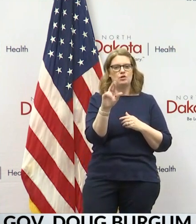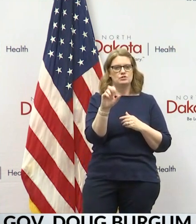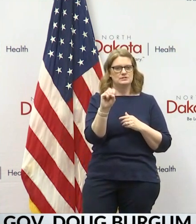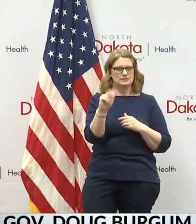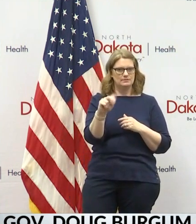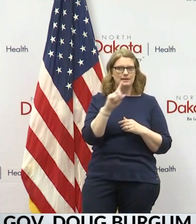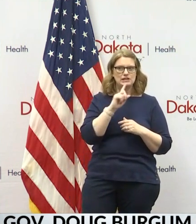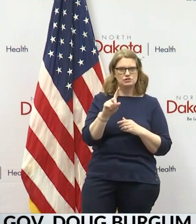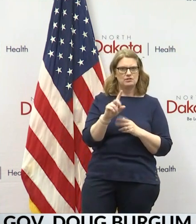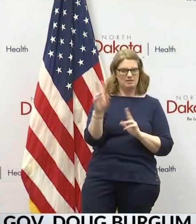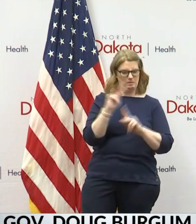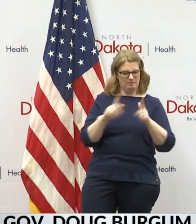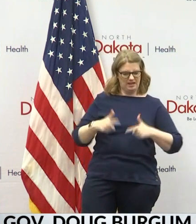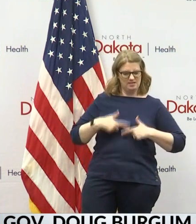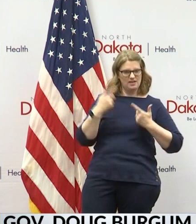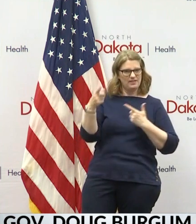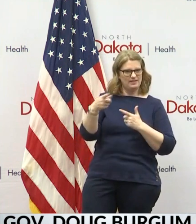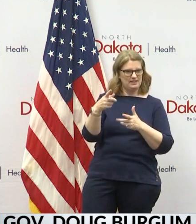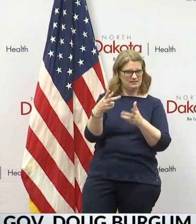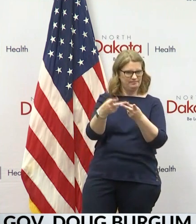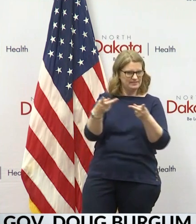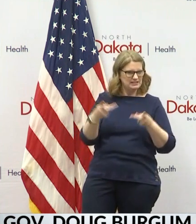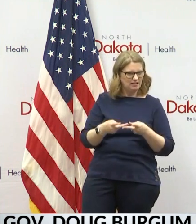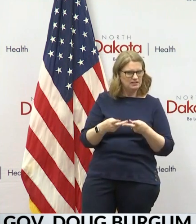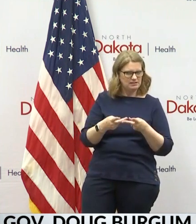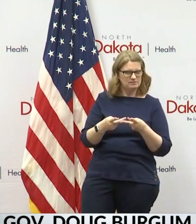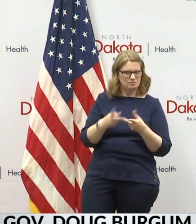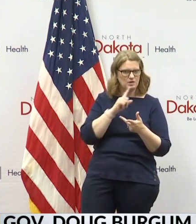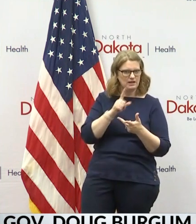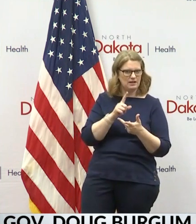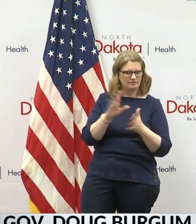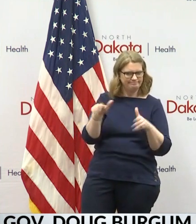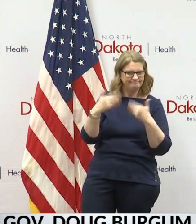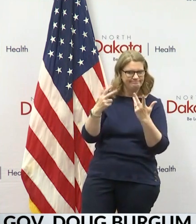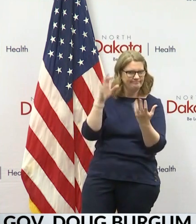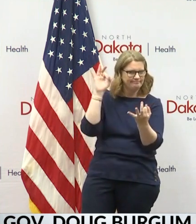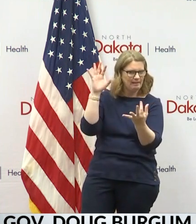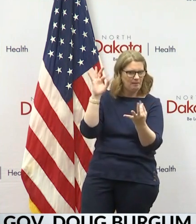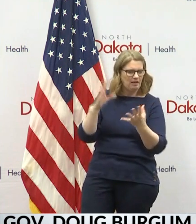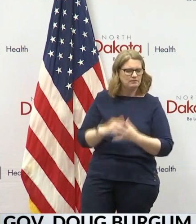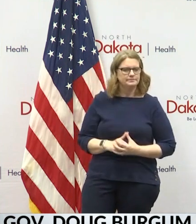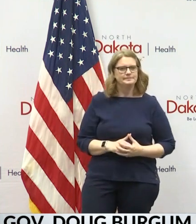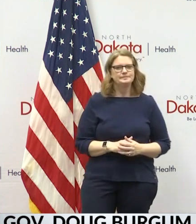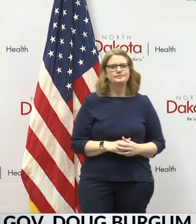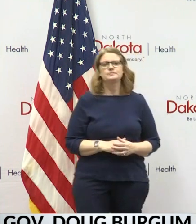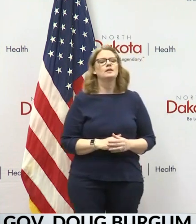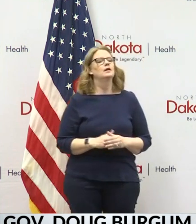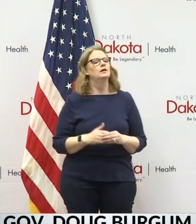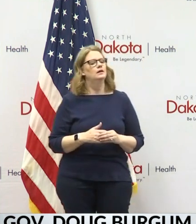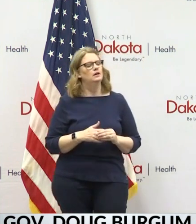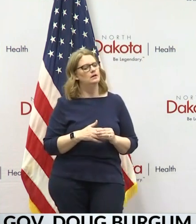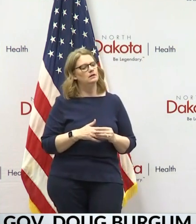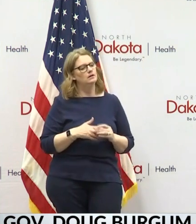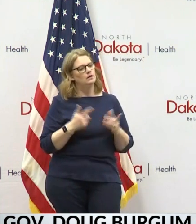THIS IS REUNITING FAMILIES TASK FORCE WORKING IN CONJUNCTION WITH US AND THANKS FOR MAKING